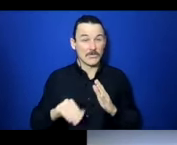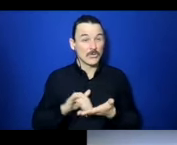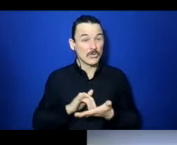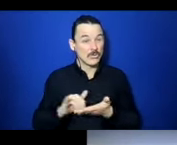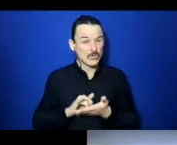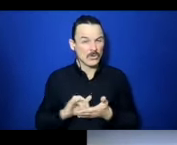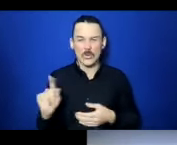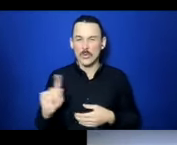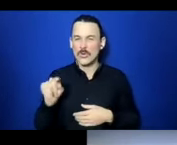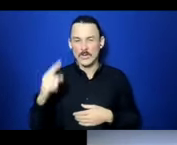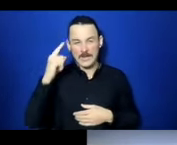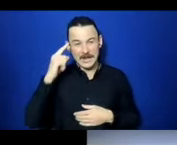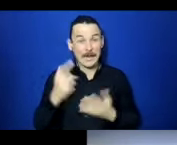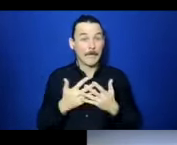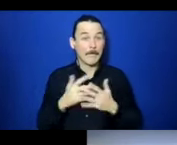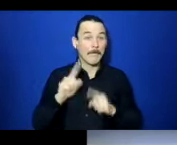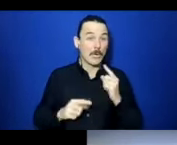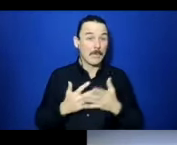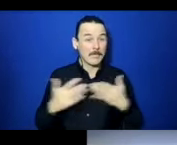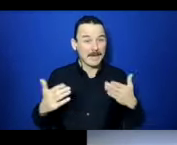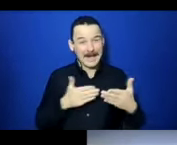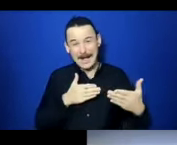in order to bring design for universal access